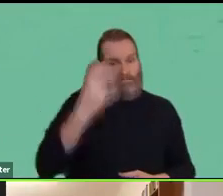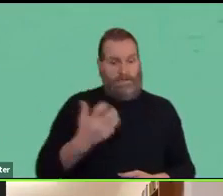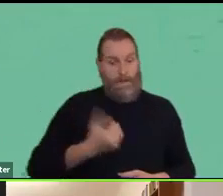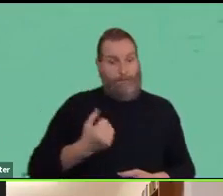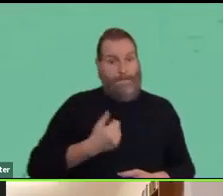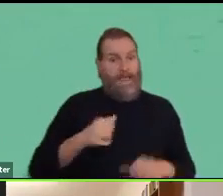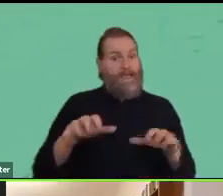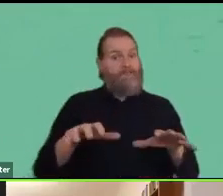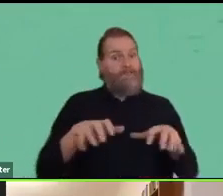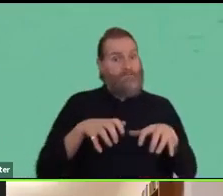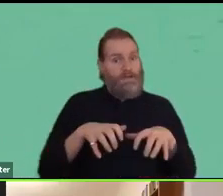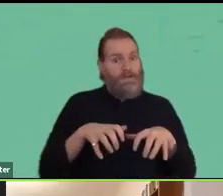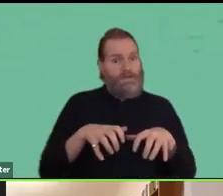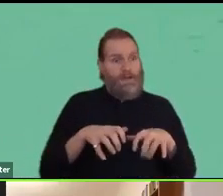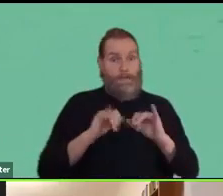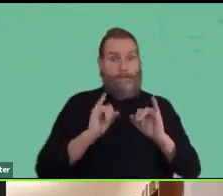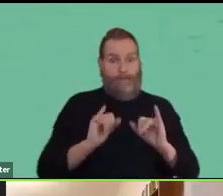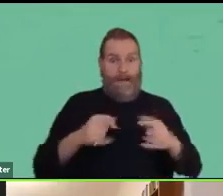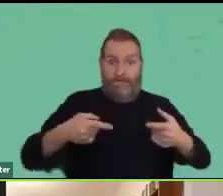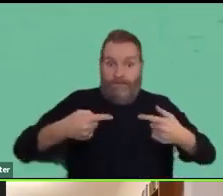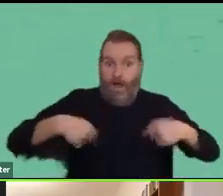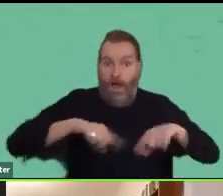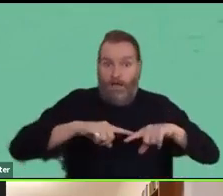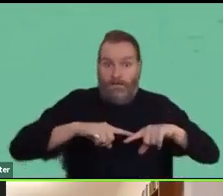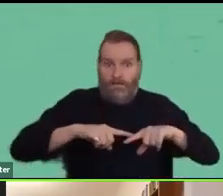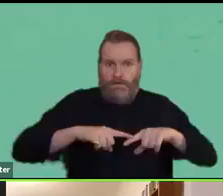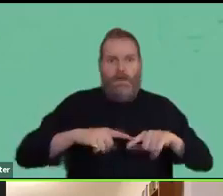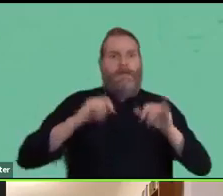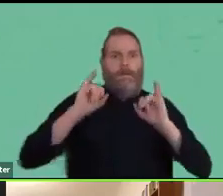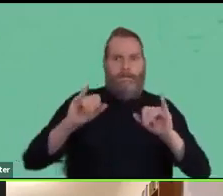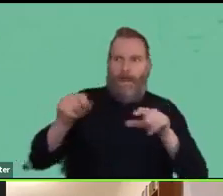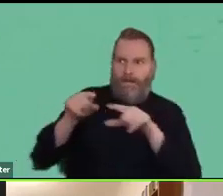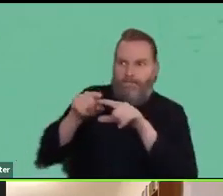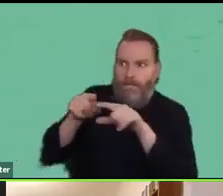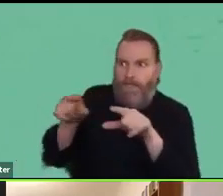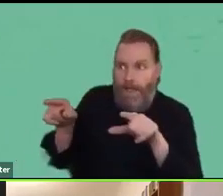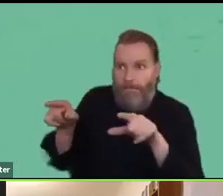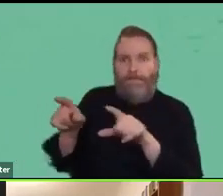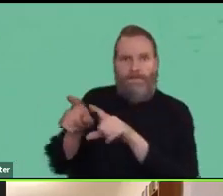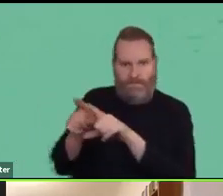of forcing them to reverse their decision if it's not just us but it's also teachers,